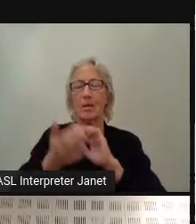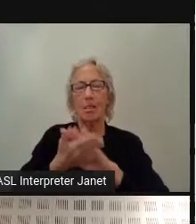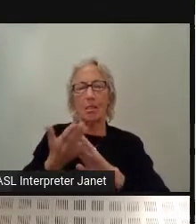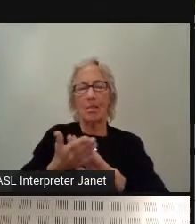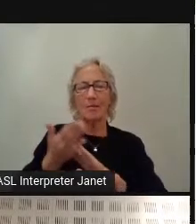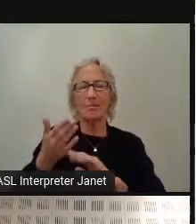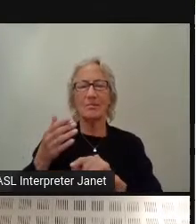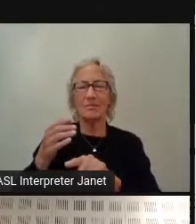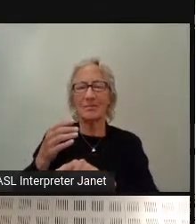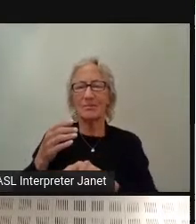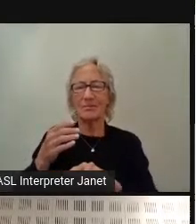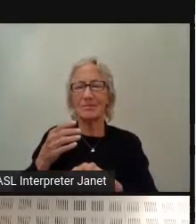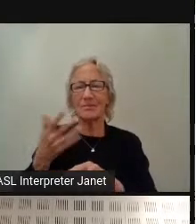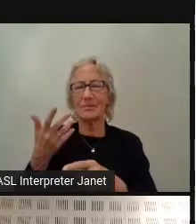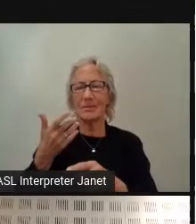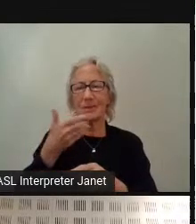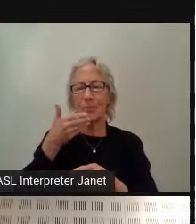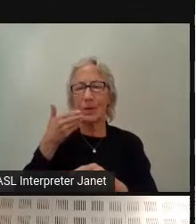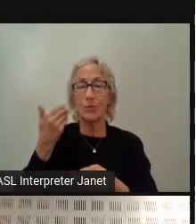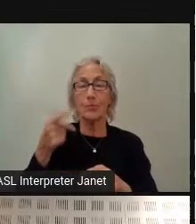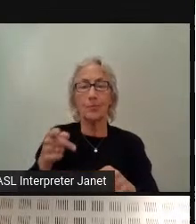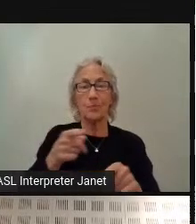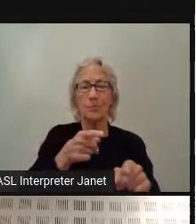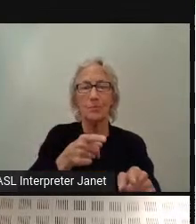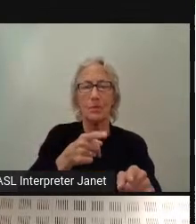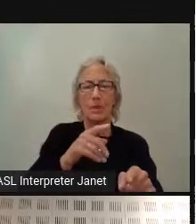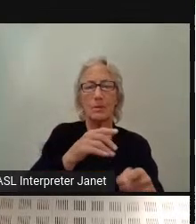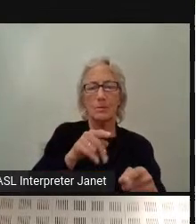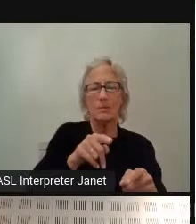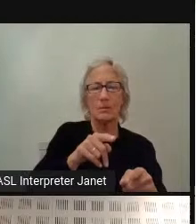When we finally changed the page it had actually run for almost a decade.